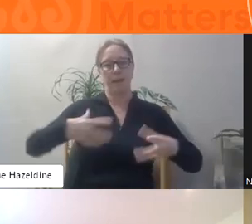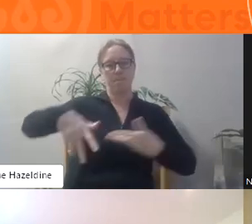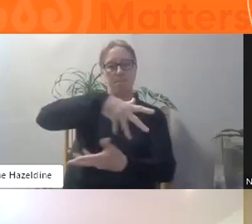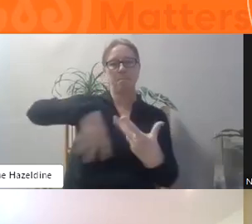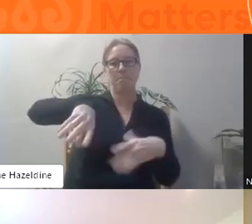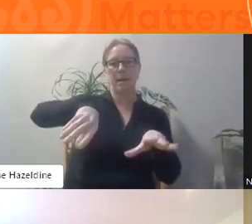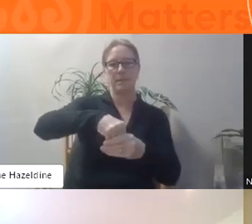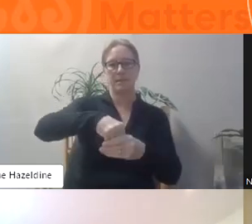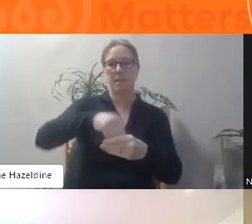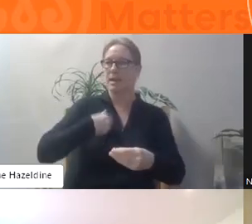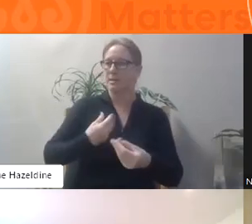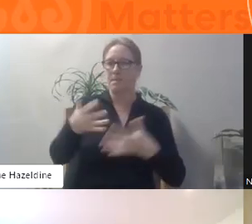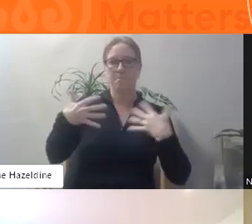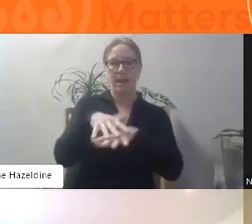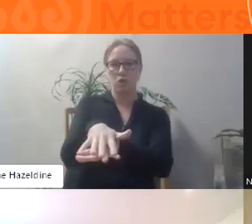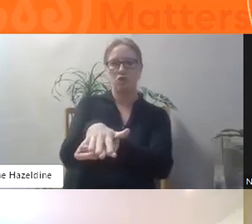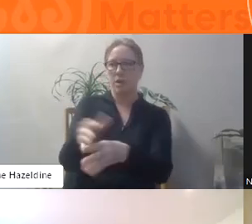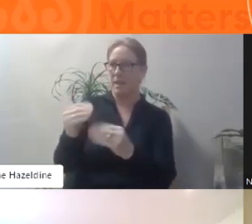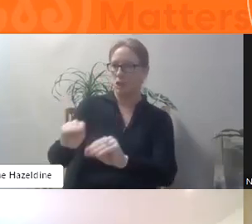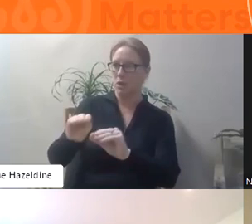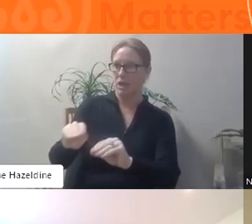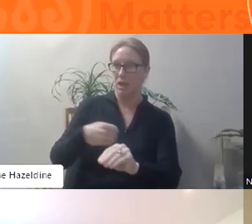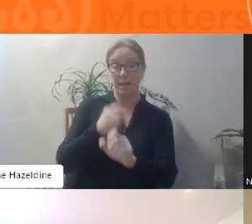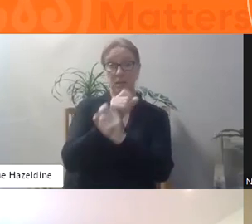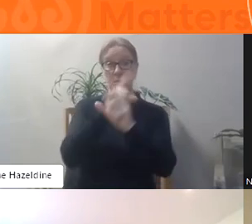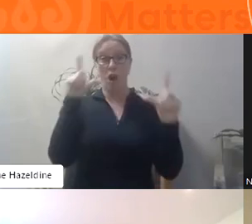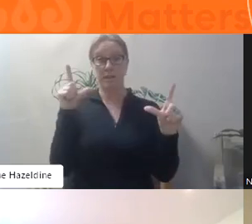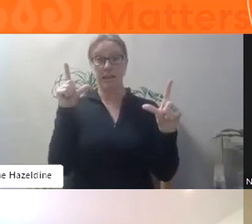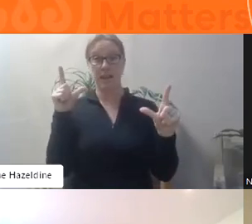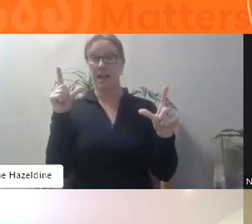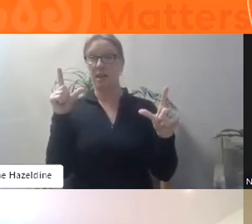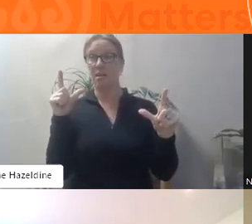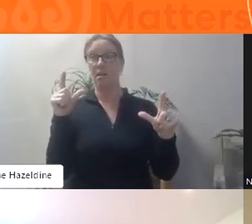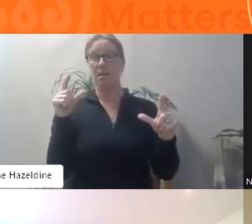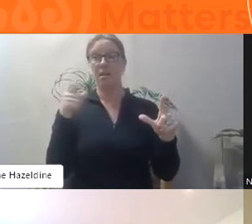mainstream education. Unsurprisingly, I have encountered various barriers